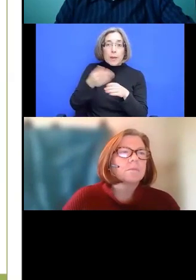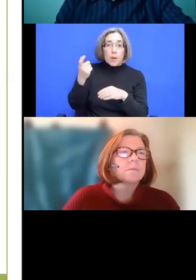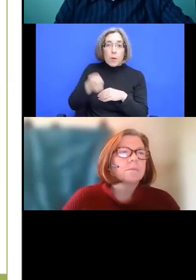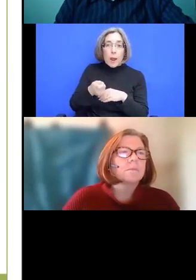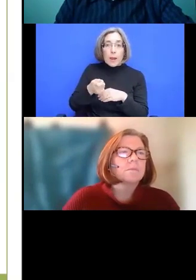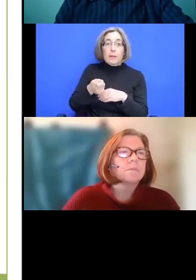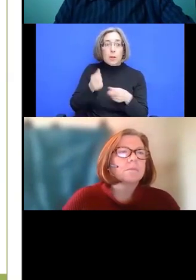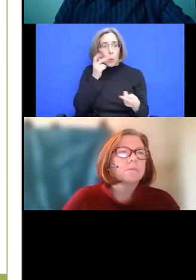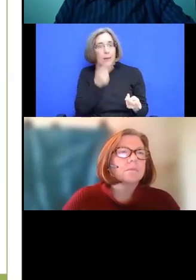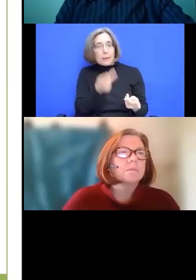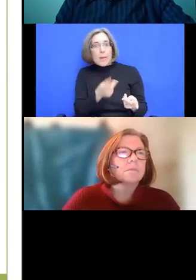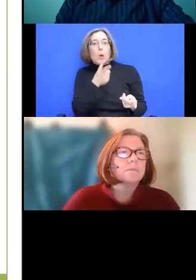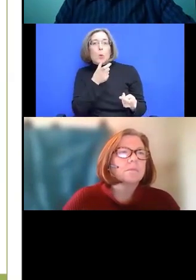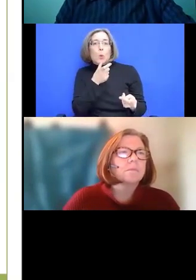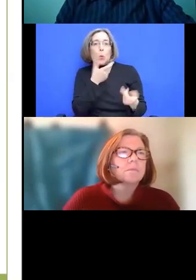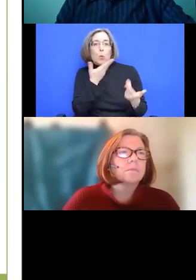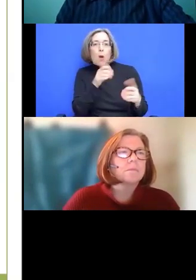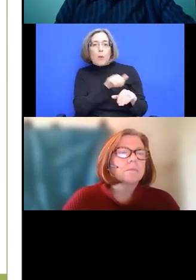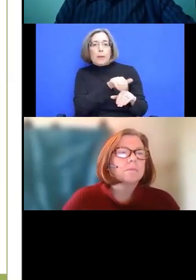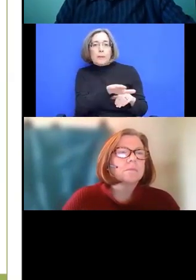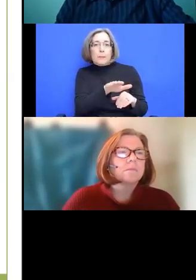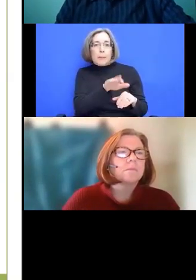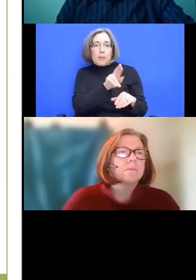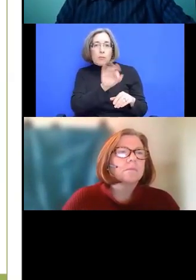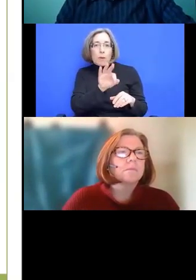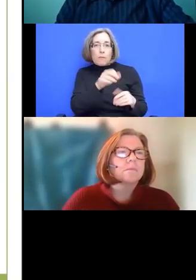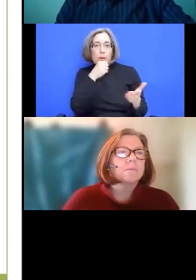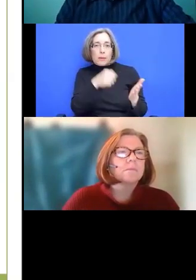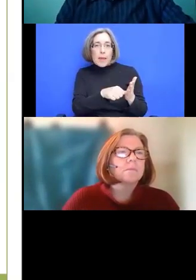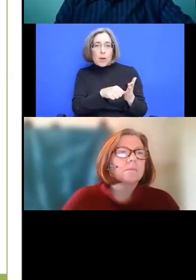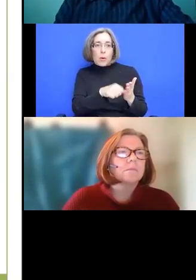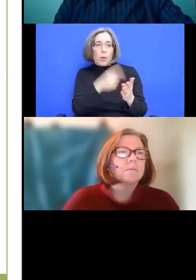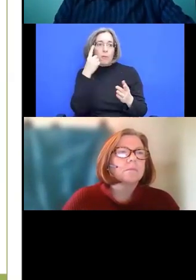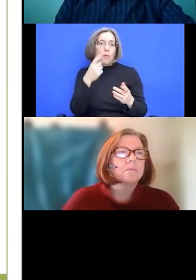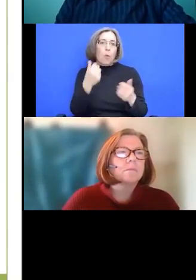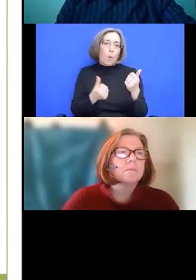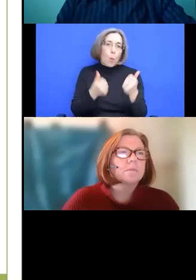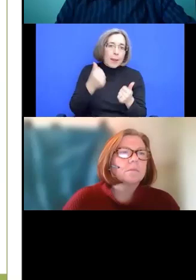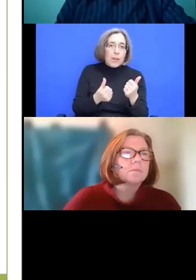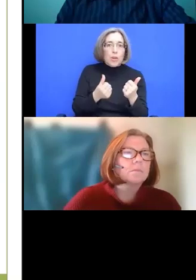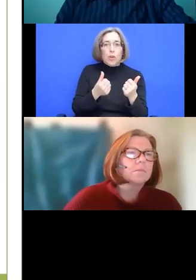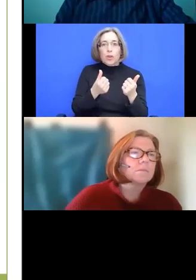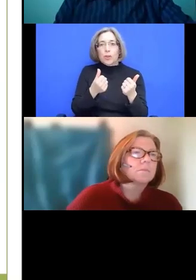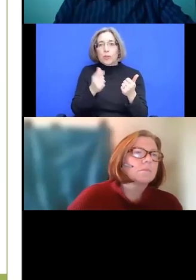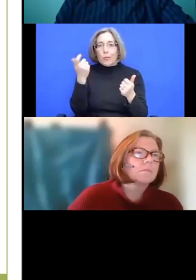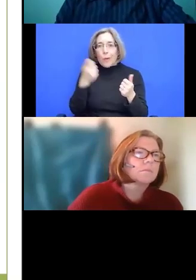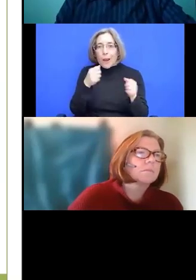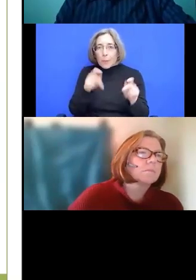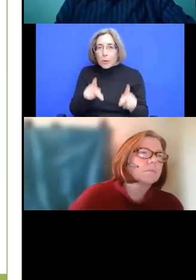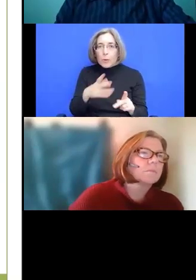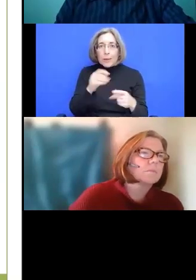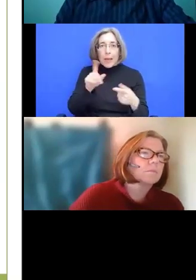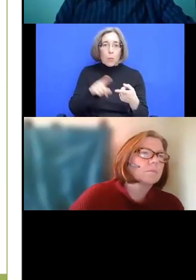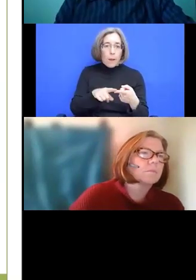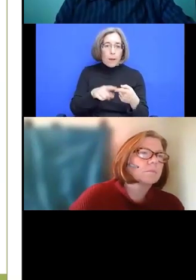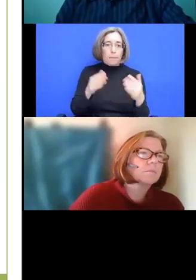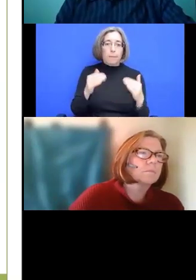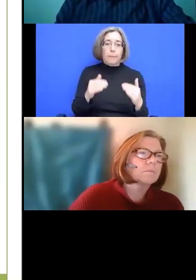letters and for what opportunities and when. Then there's also direct access to all of your publications,